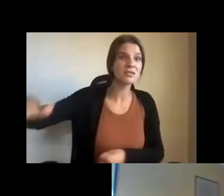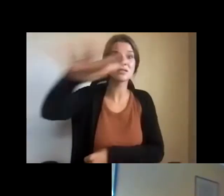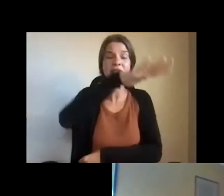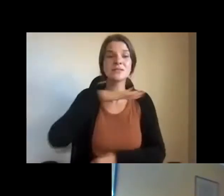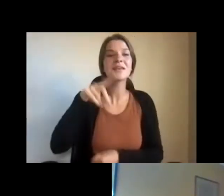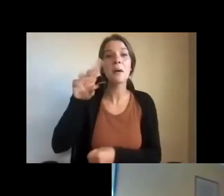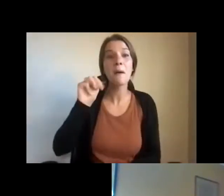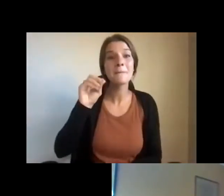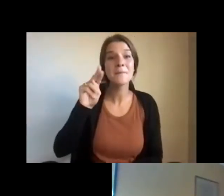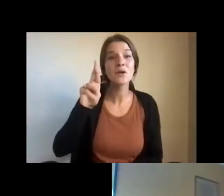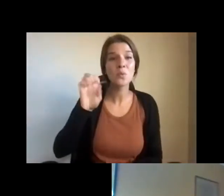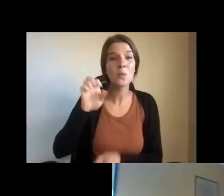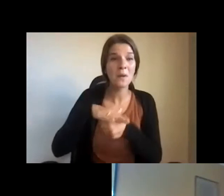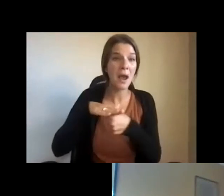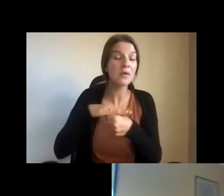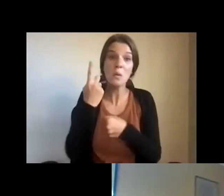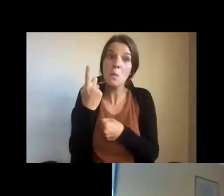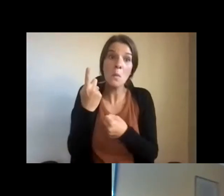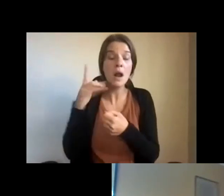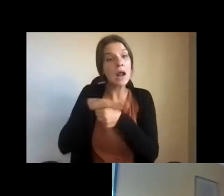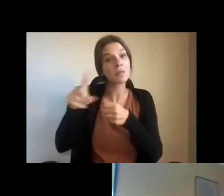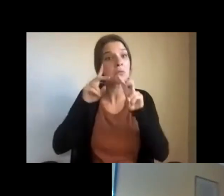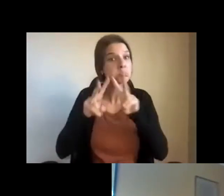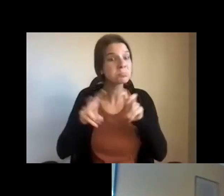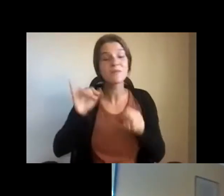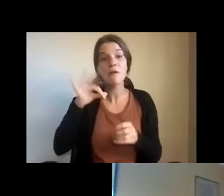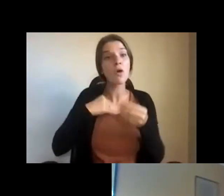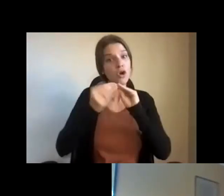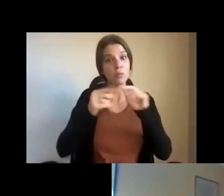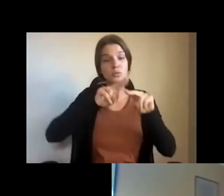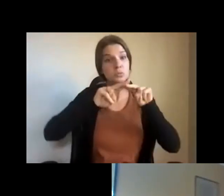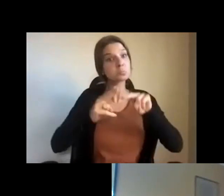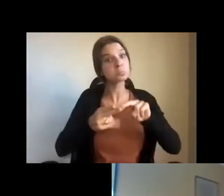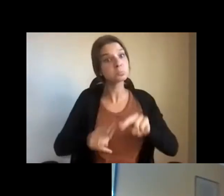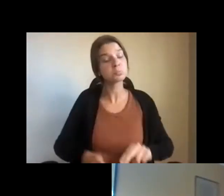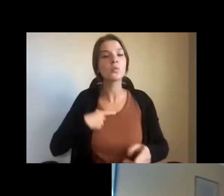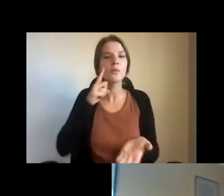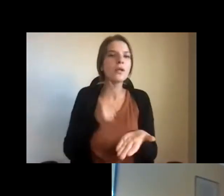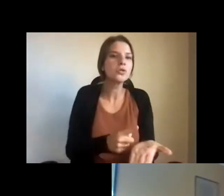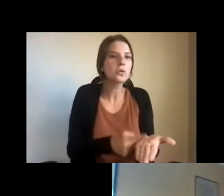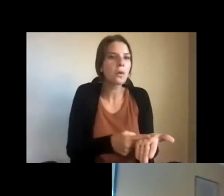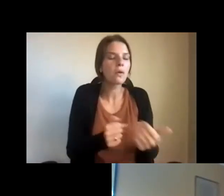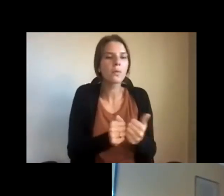If our numbers fall down an acceptable level, we will confer with our medical experts